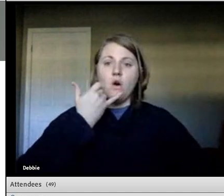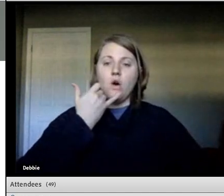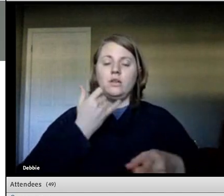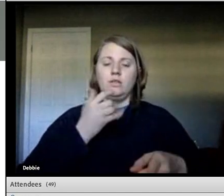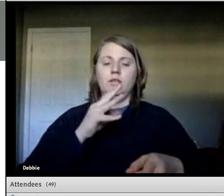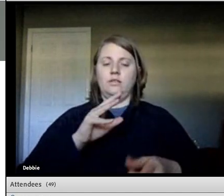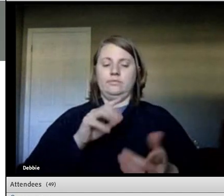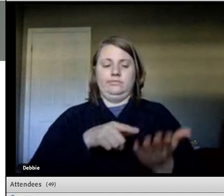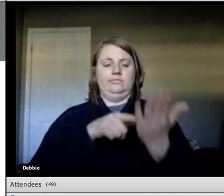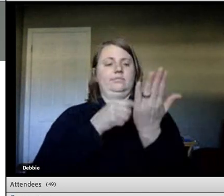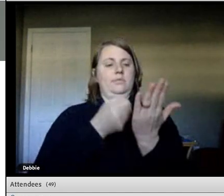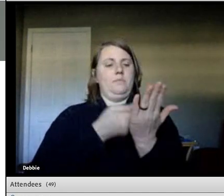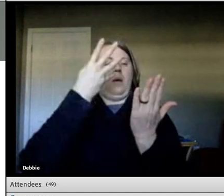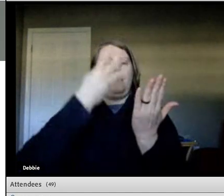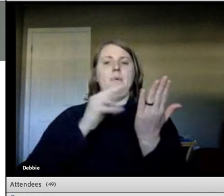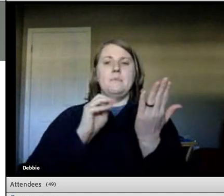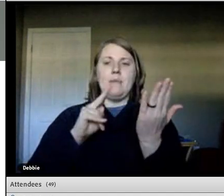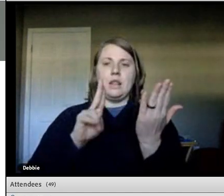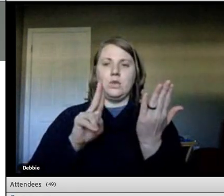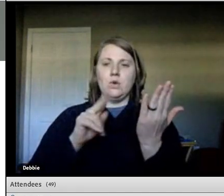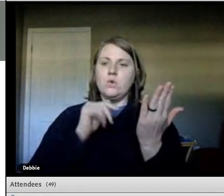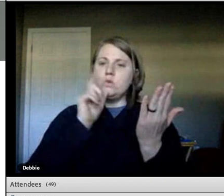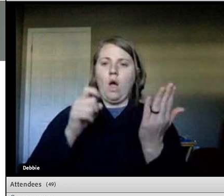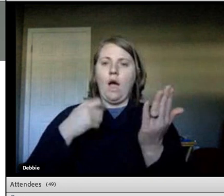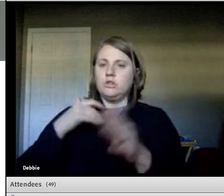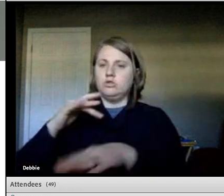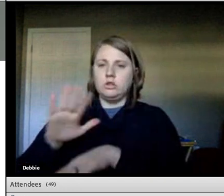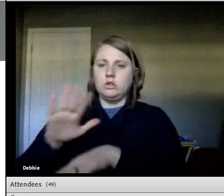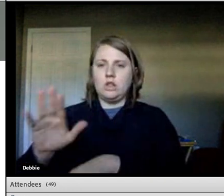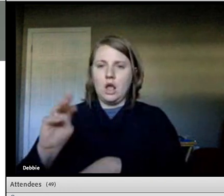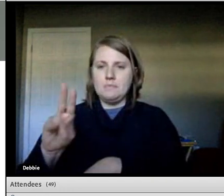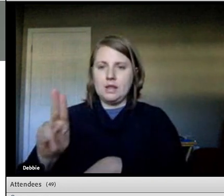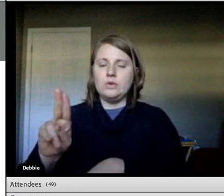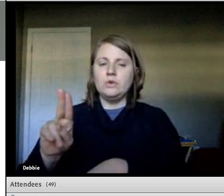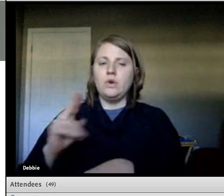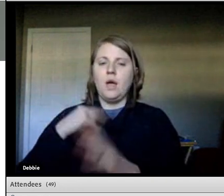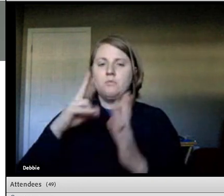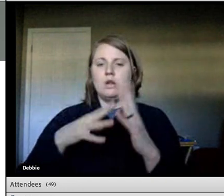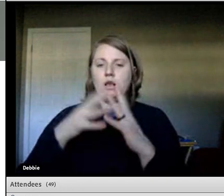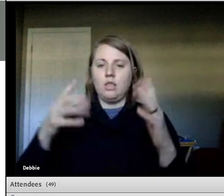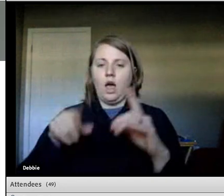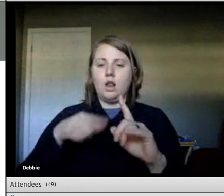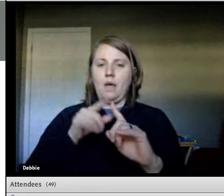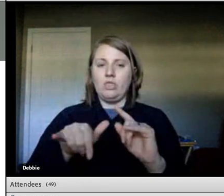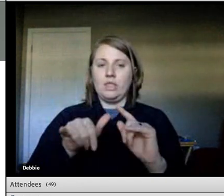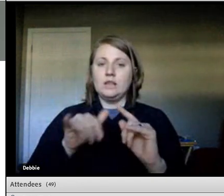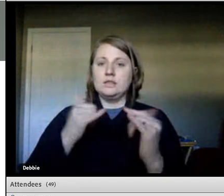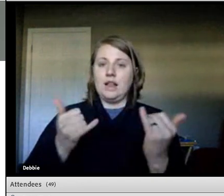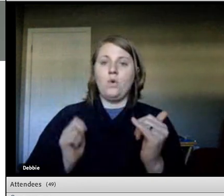so we didn't have to have menus, and I'm reading a lot about how this is making a comeback. Yeah, Whitney, so I know.